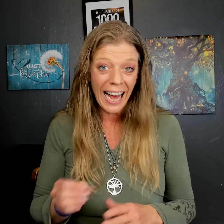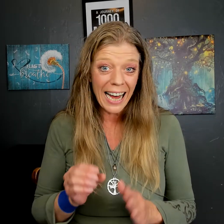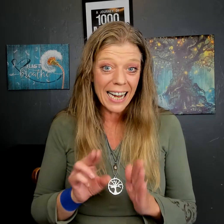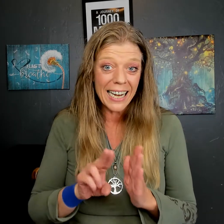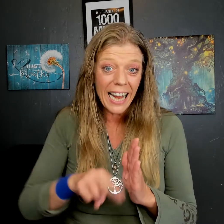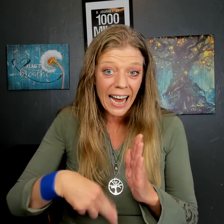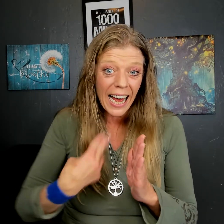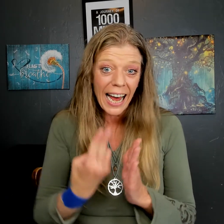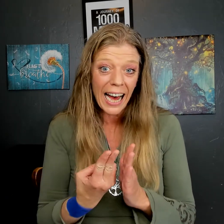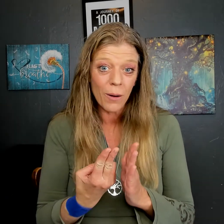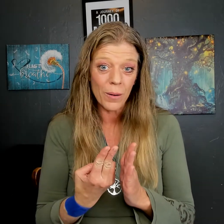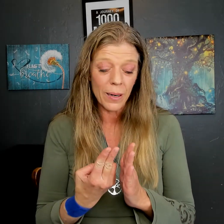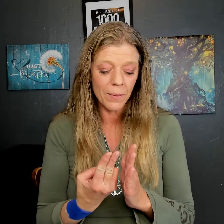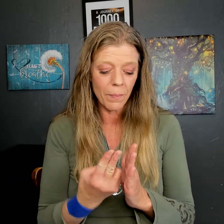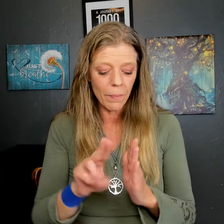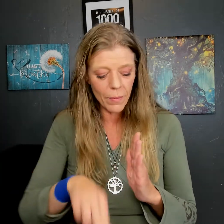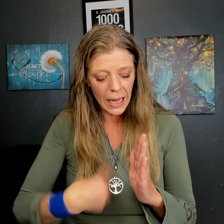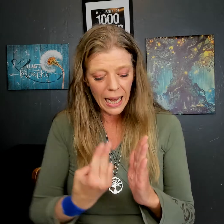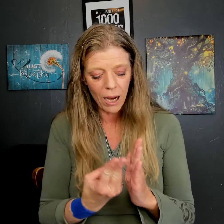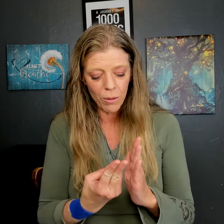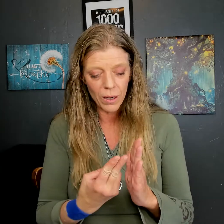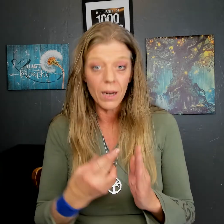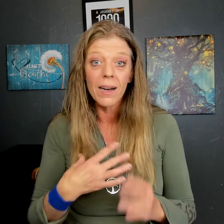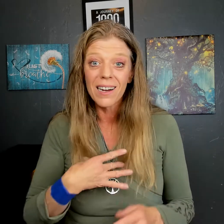And HOUR. HOUR.